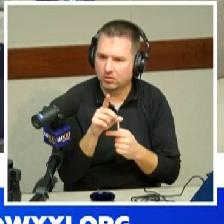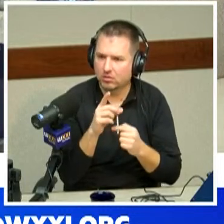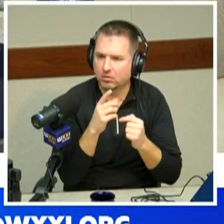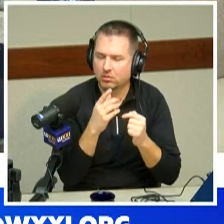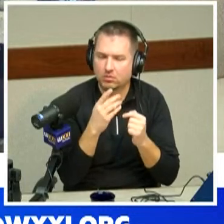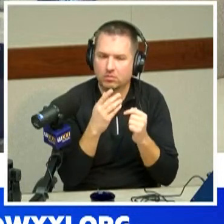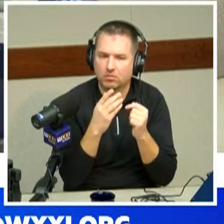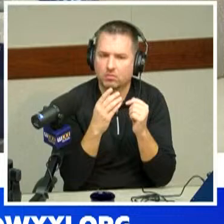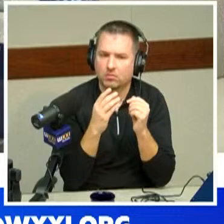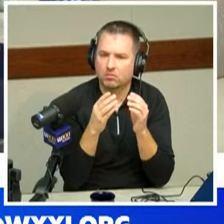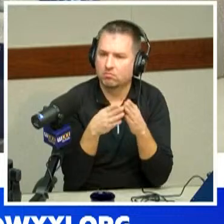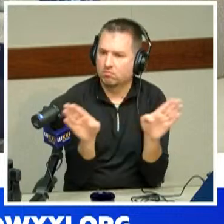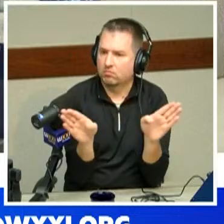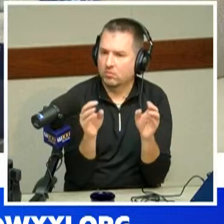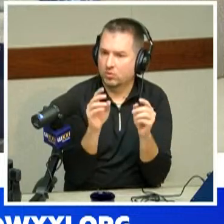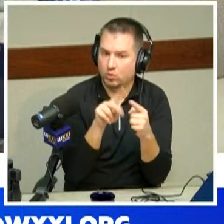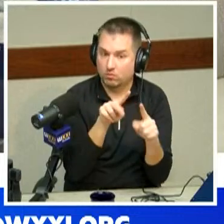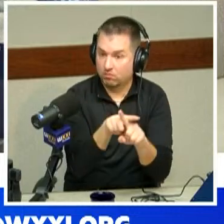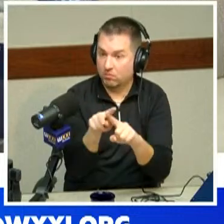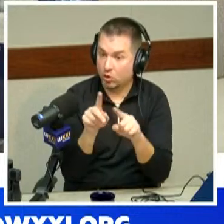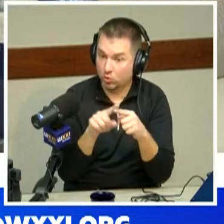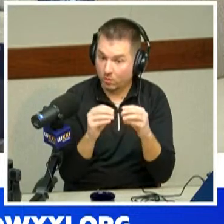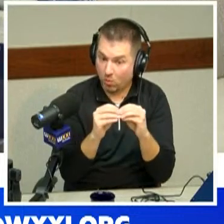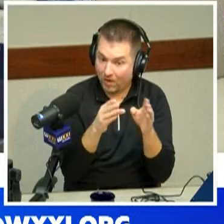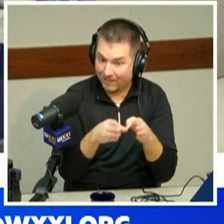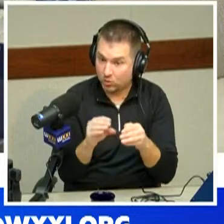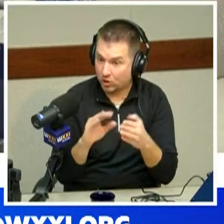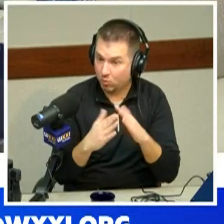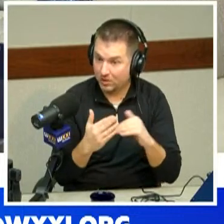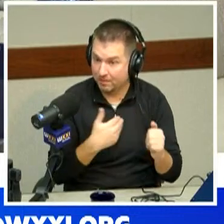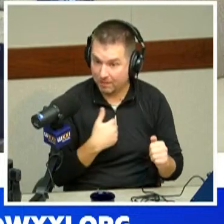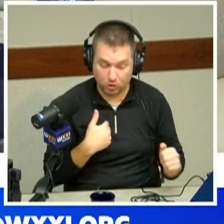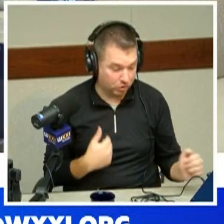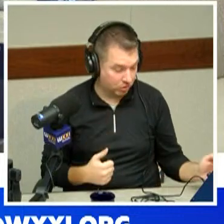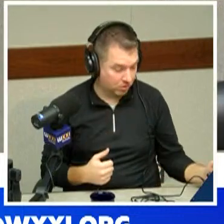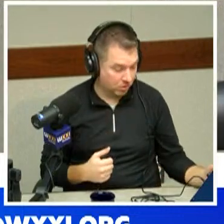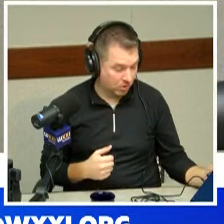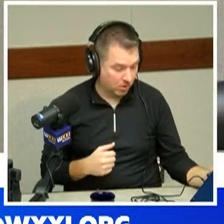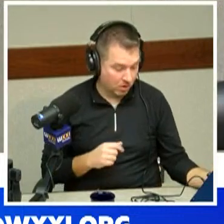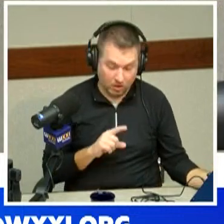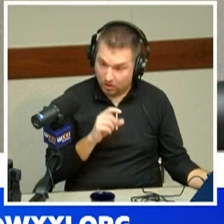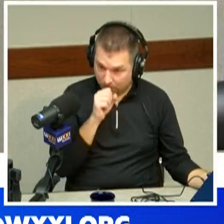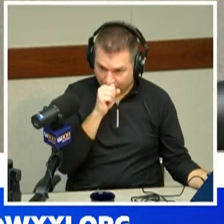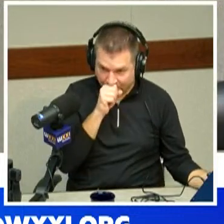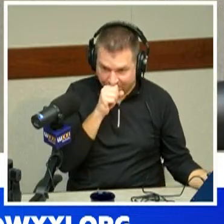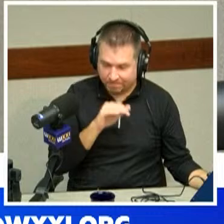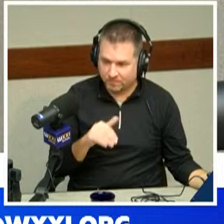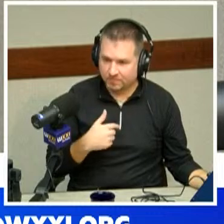other um individuals and community members and I'm thinking too um of the death blind